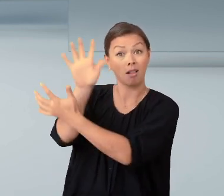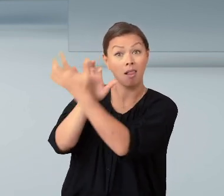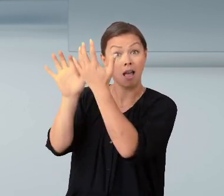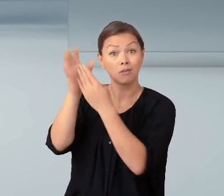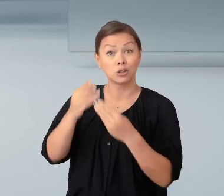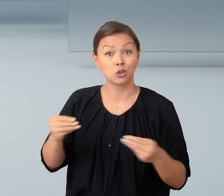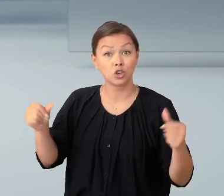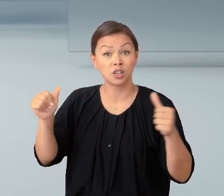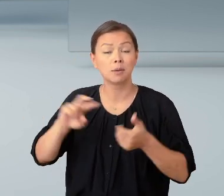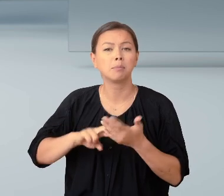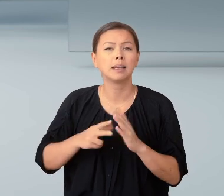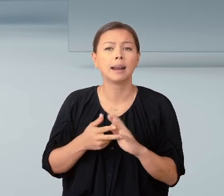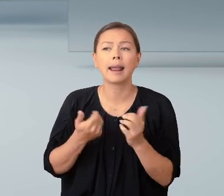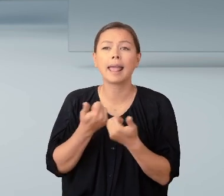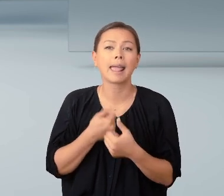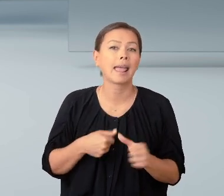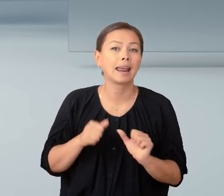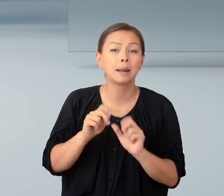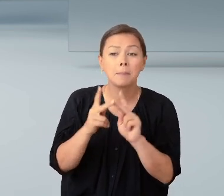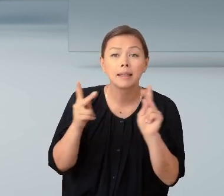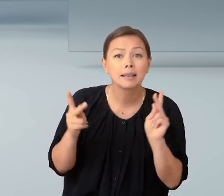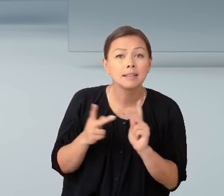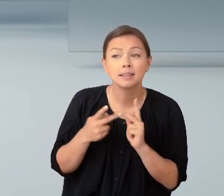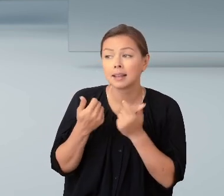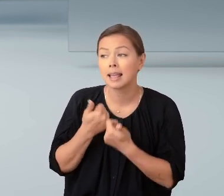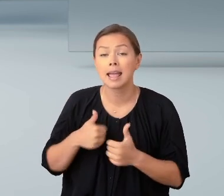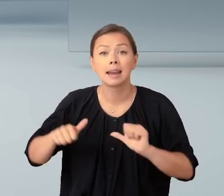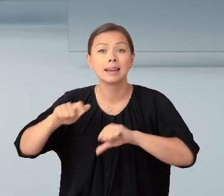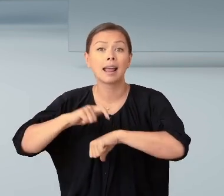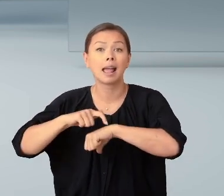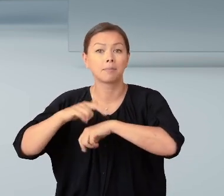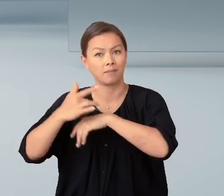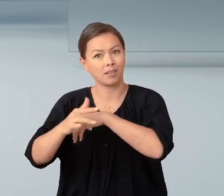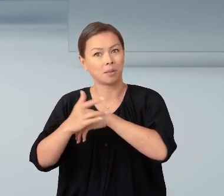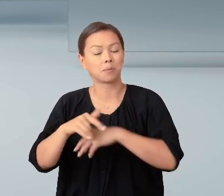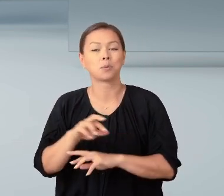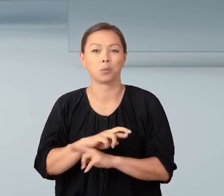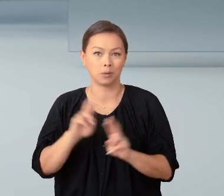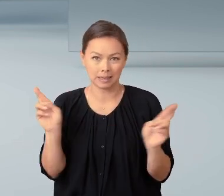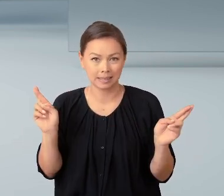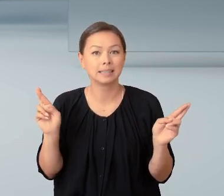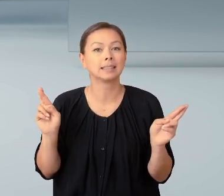from any place at any time. Why migrate to the cloud? Well,